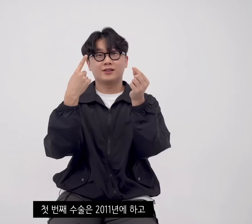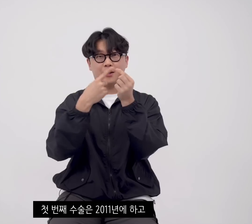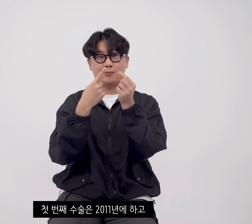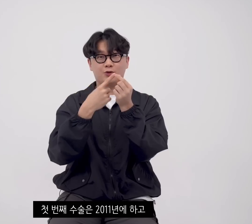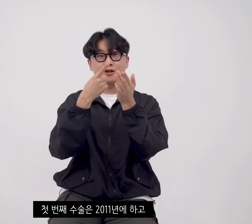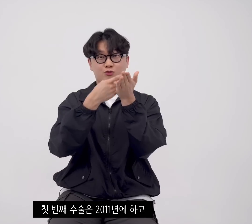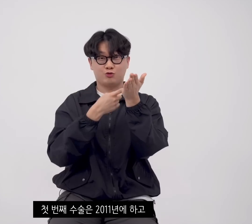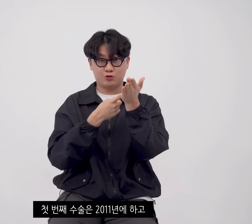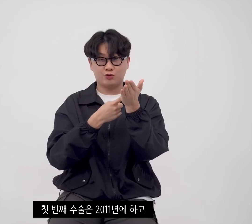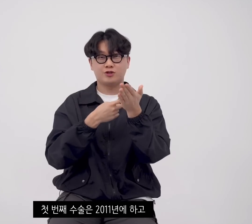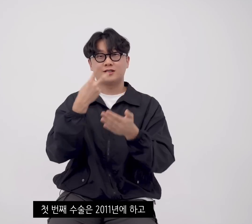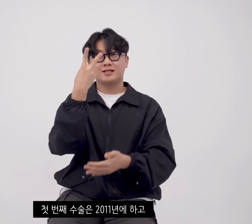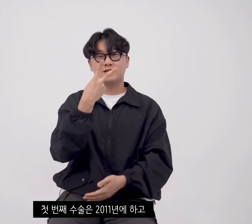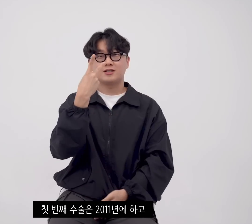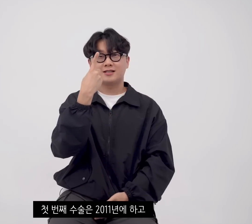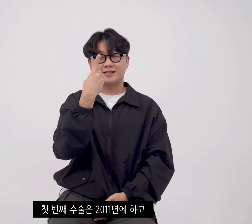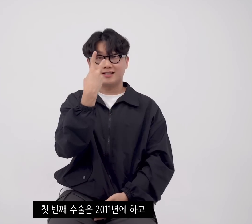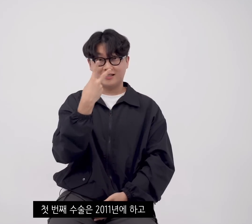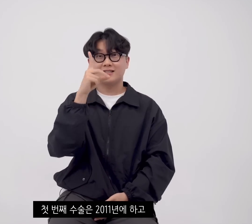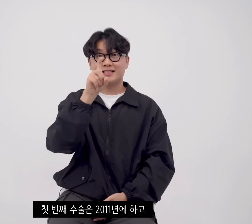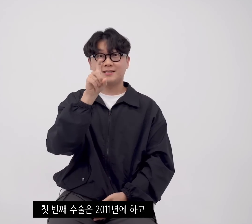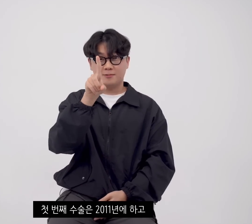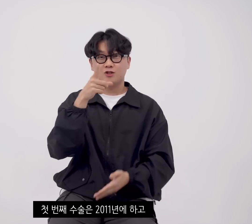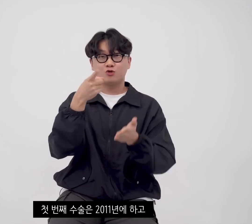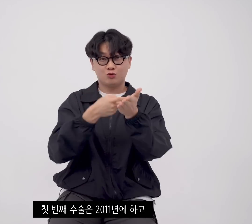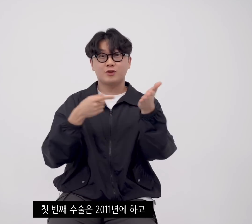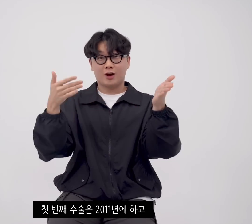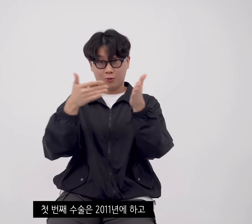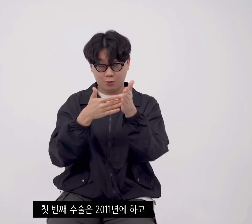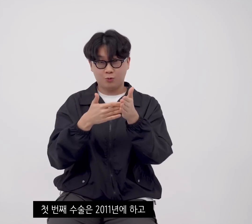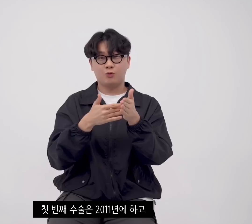The first surgery was in 2011 and